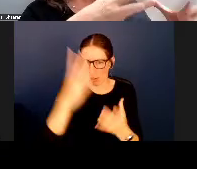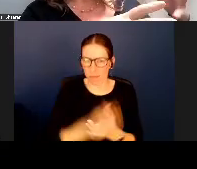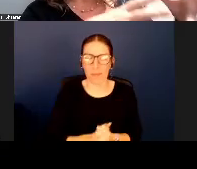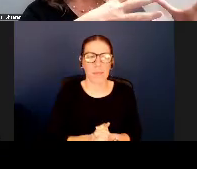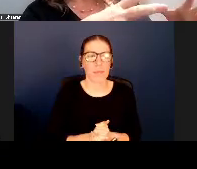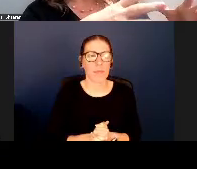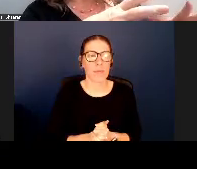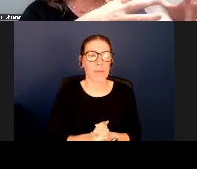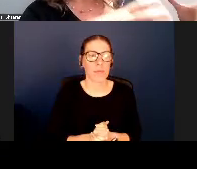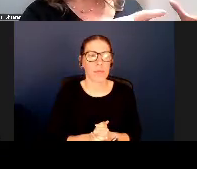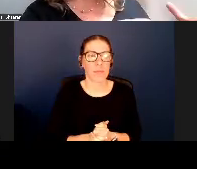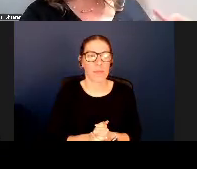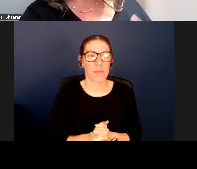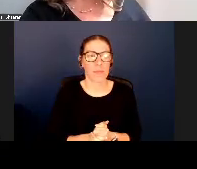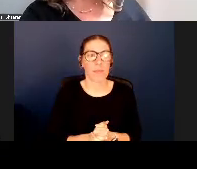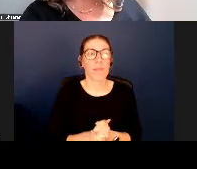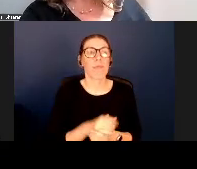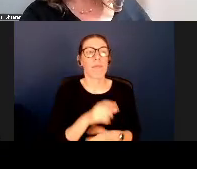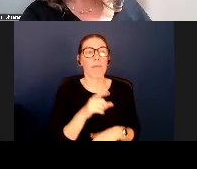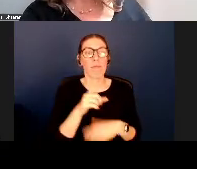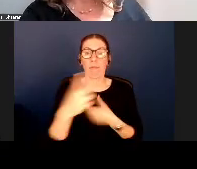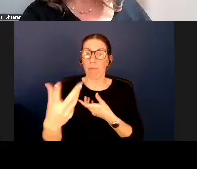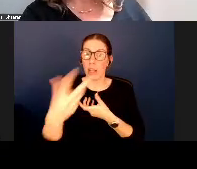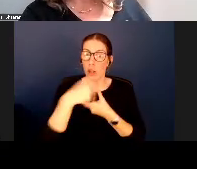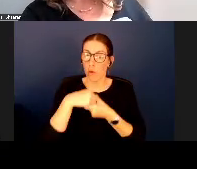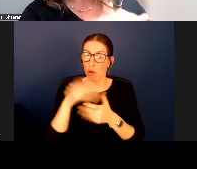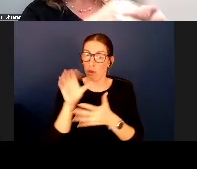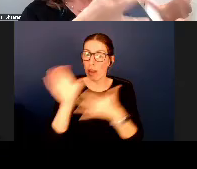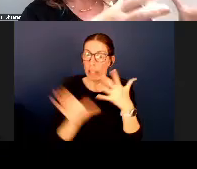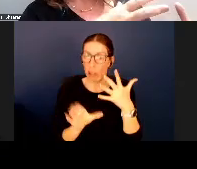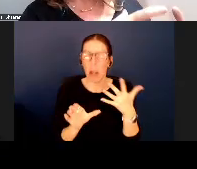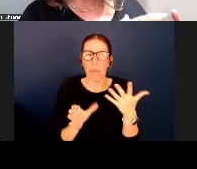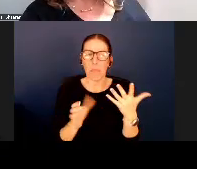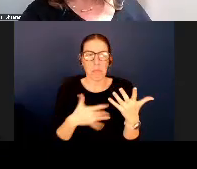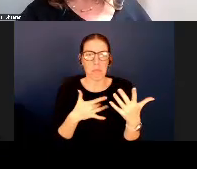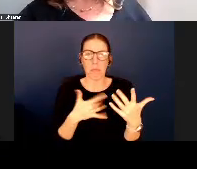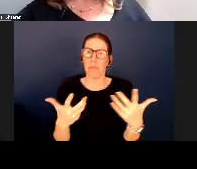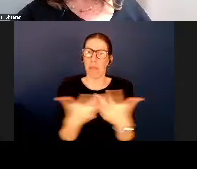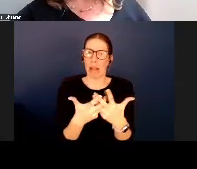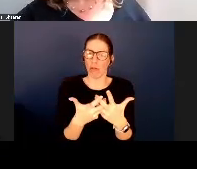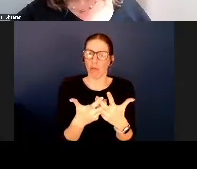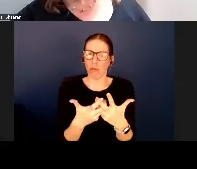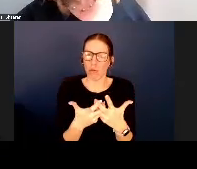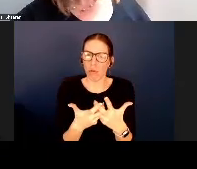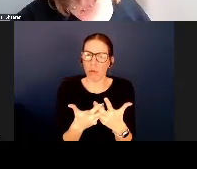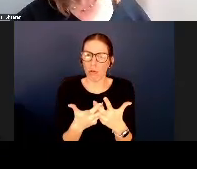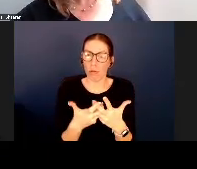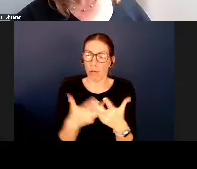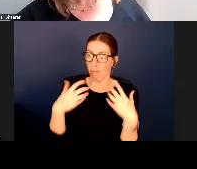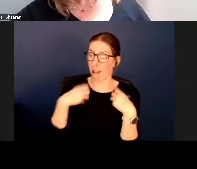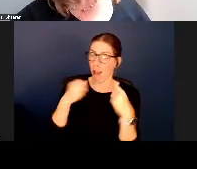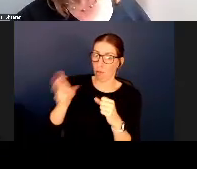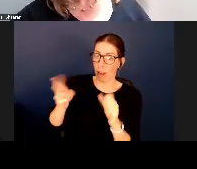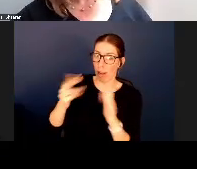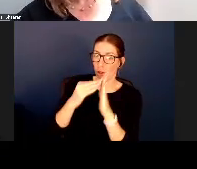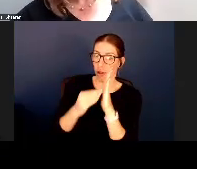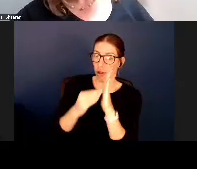match the inclusion criteria for this study pretty well to what was included in the health records.